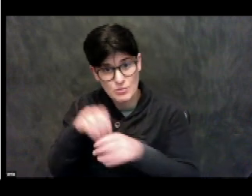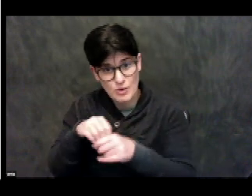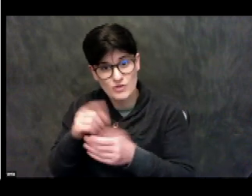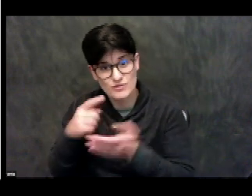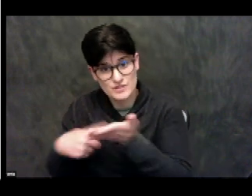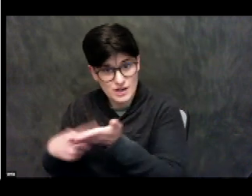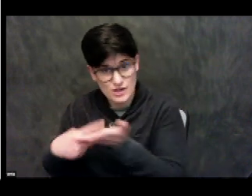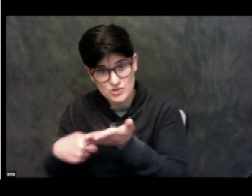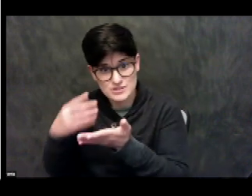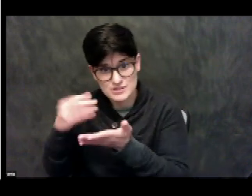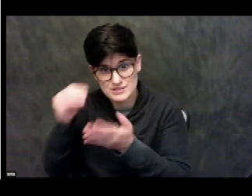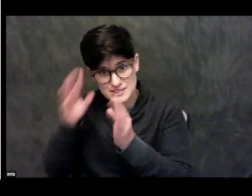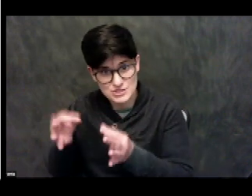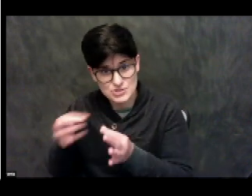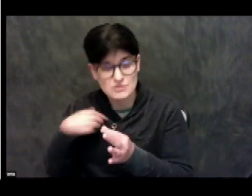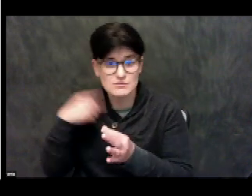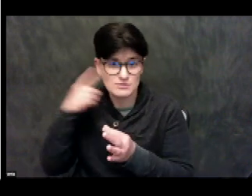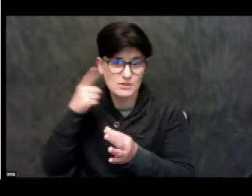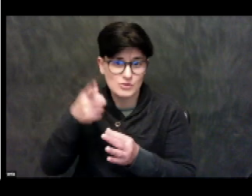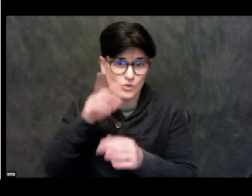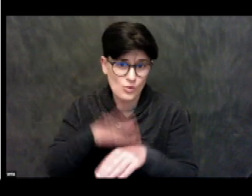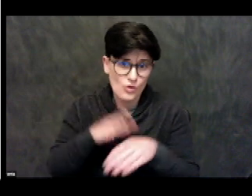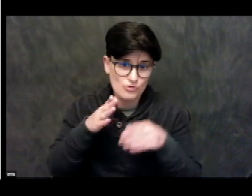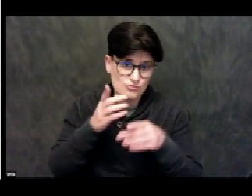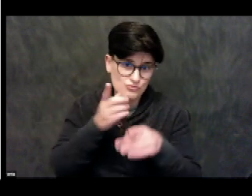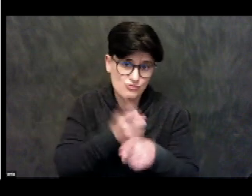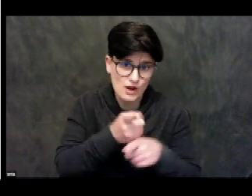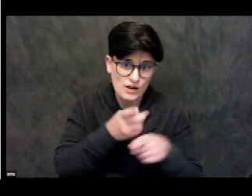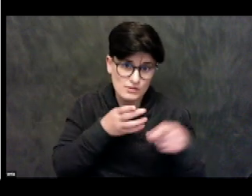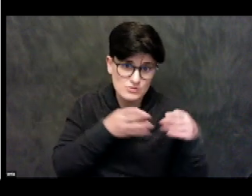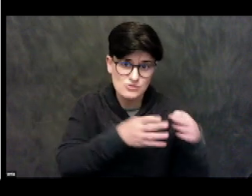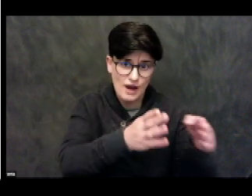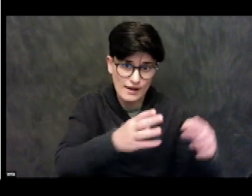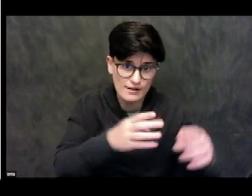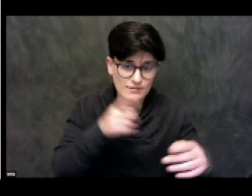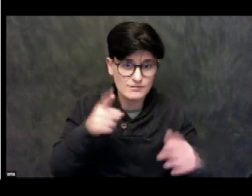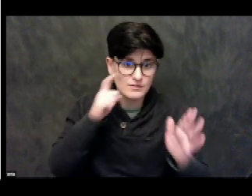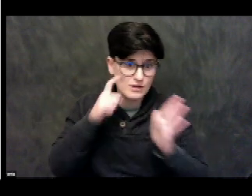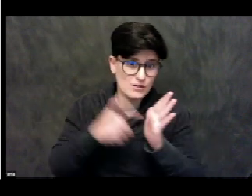on the right track with acknowledging positions that are appropriate and are